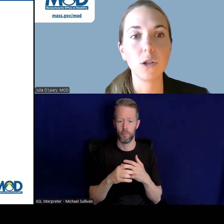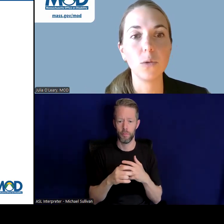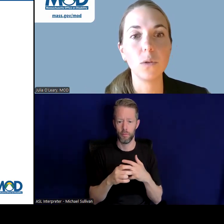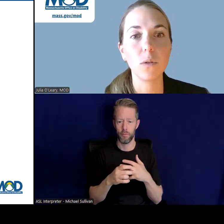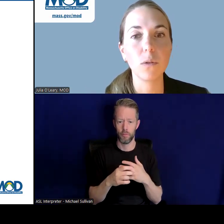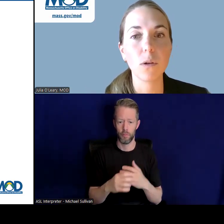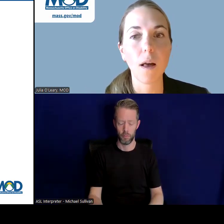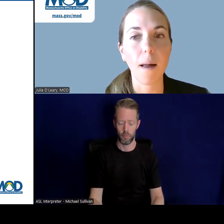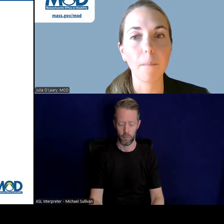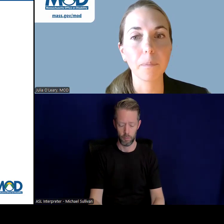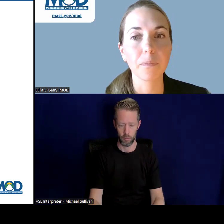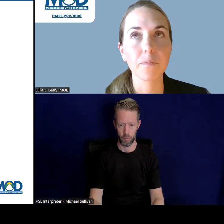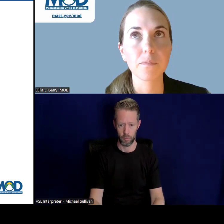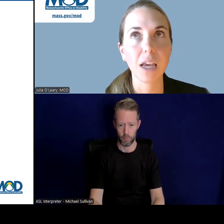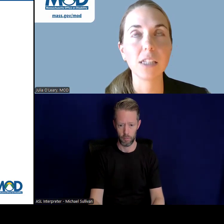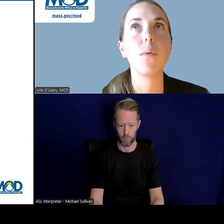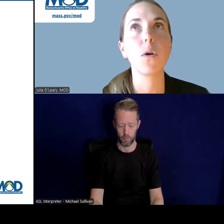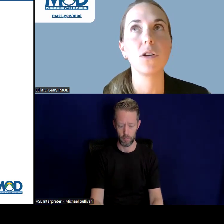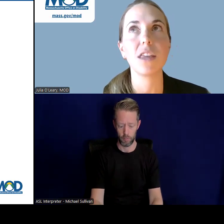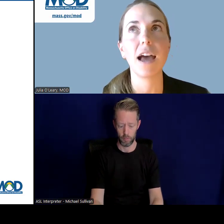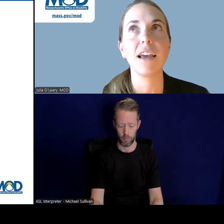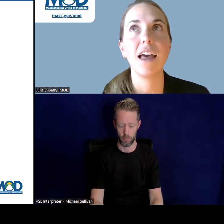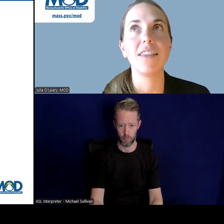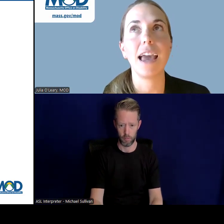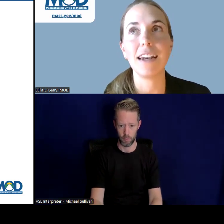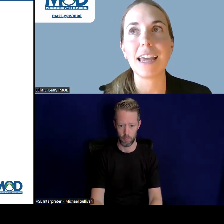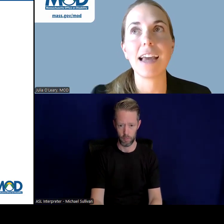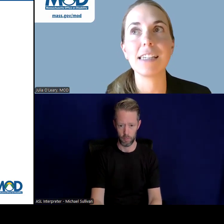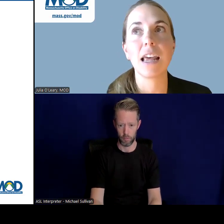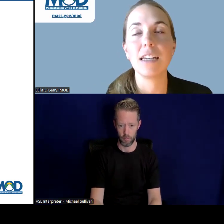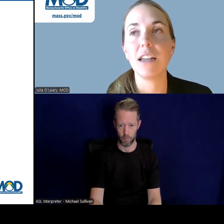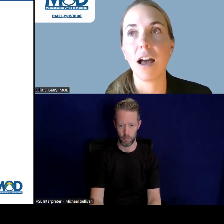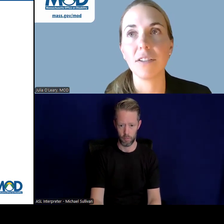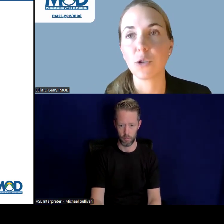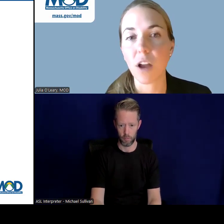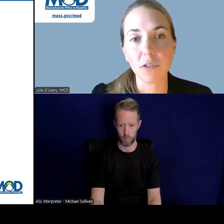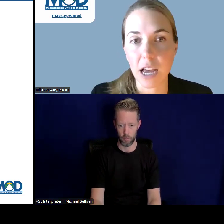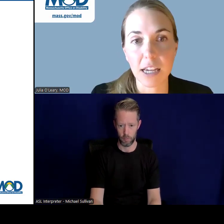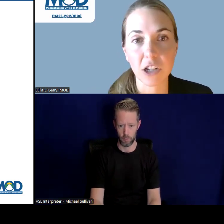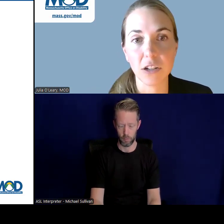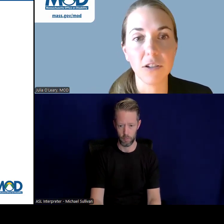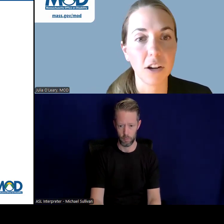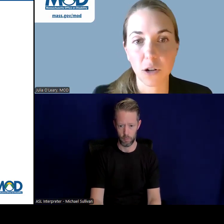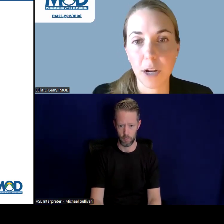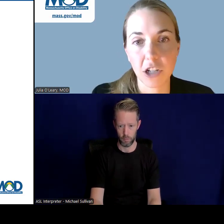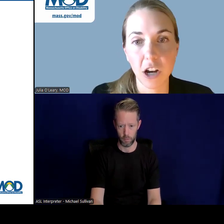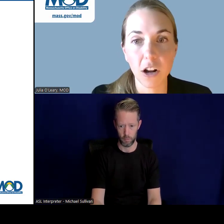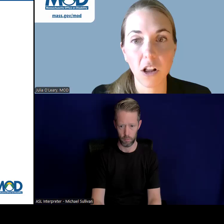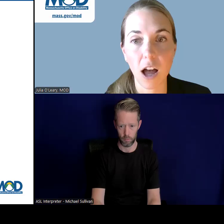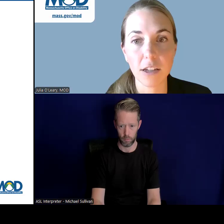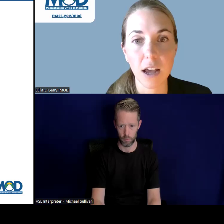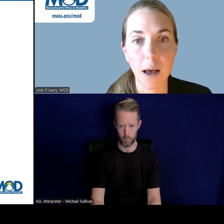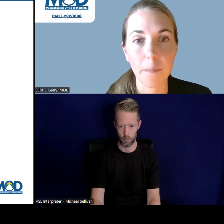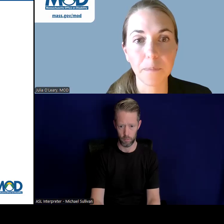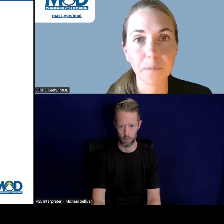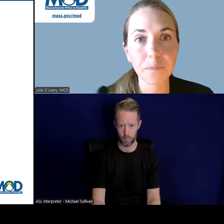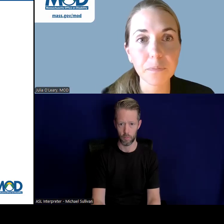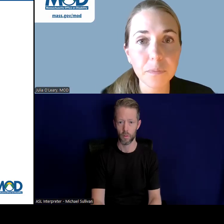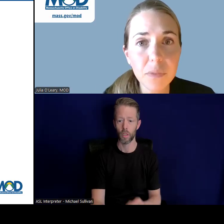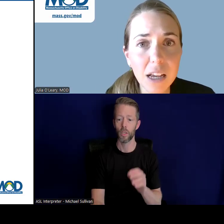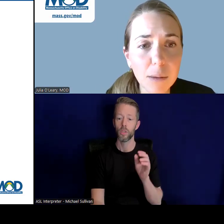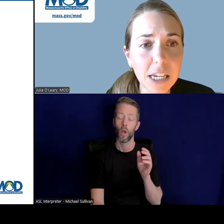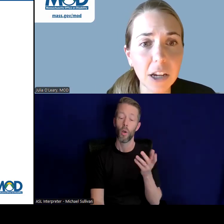And it's, you know, important to, it's important that the ADA's sort of non-retaliation non-discrimination